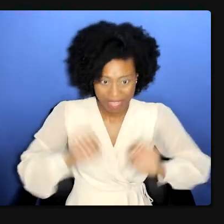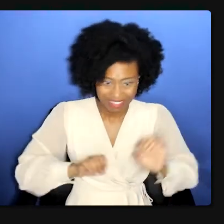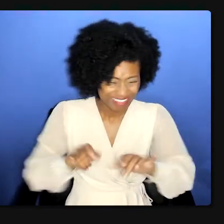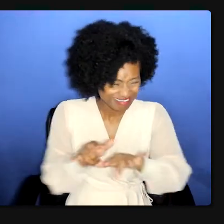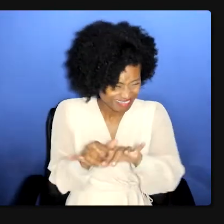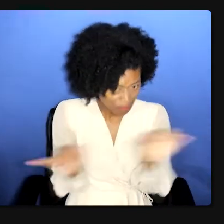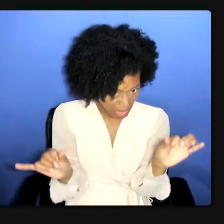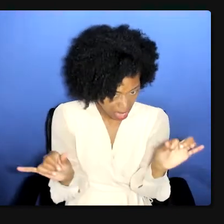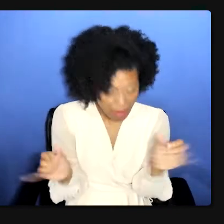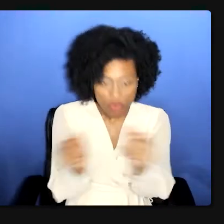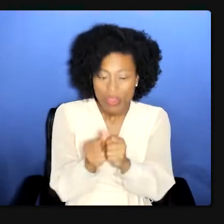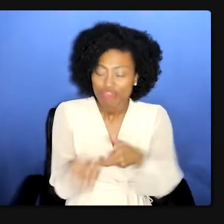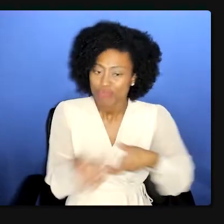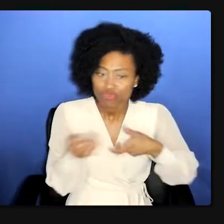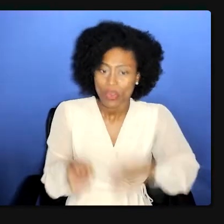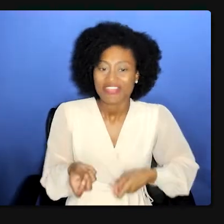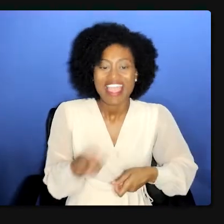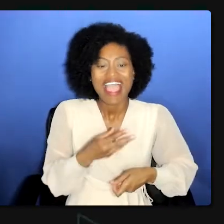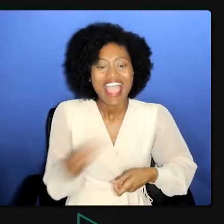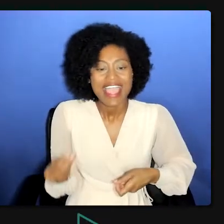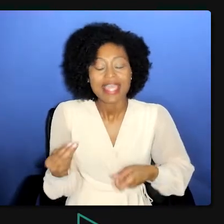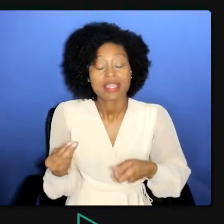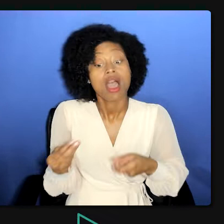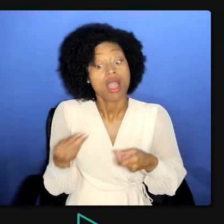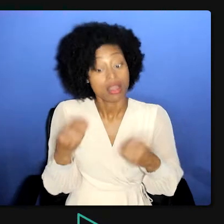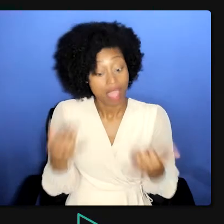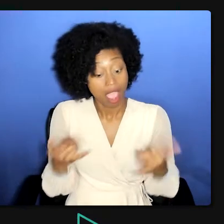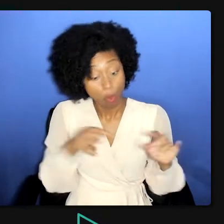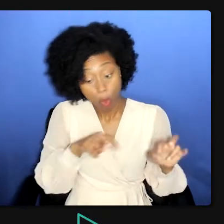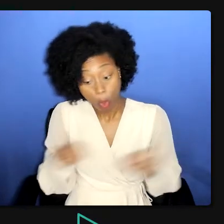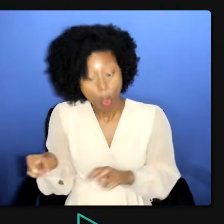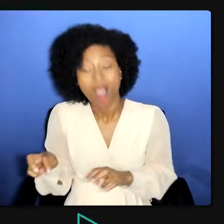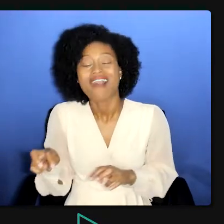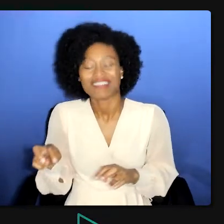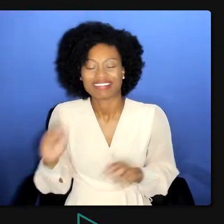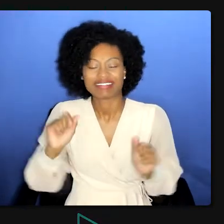experiments with trustworthiness and make decisions with confidence.